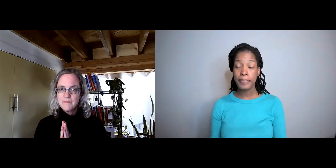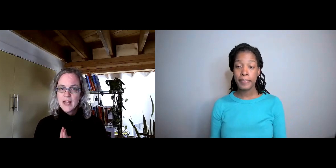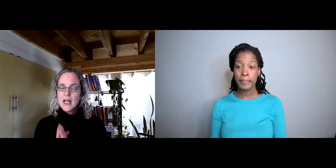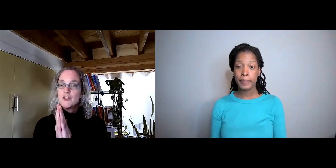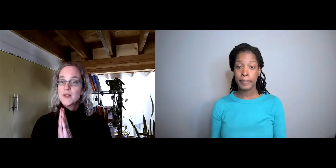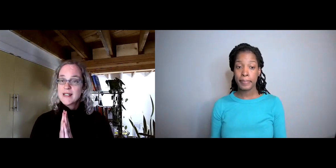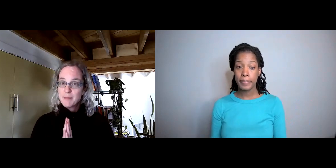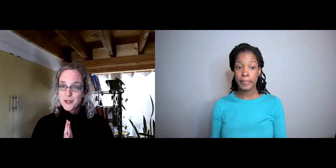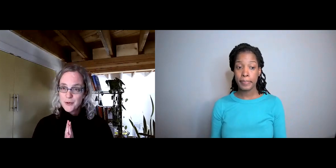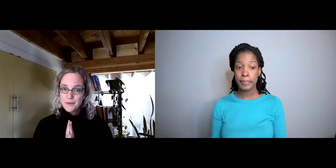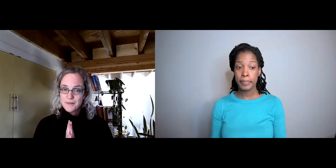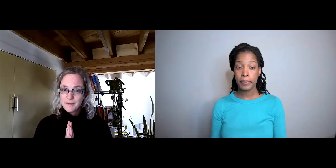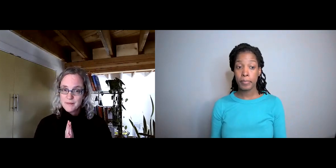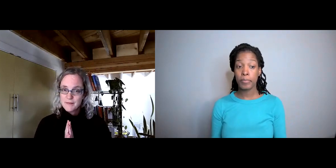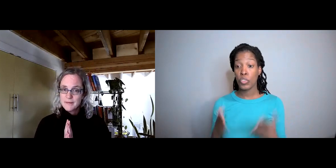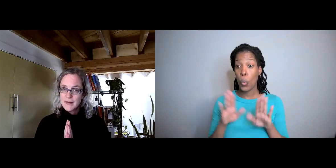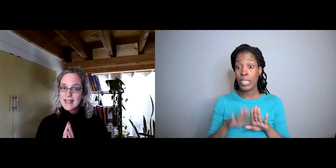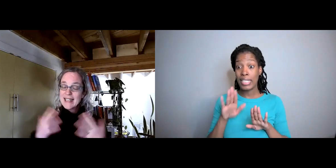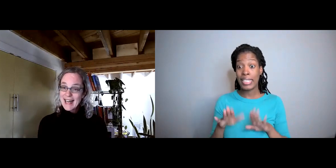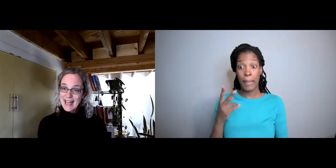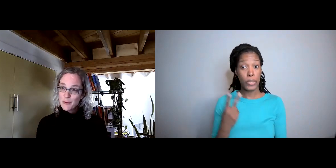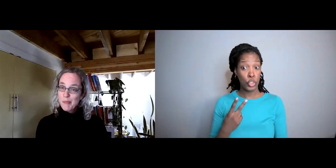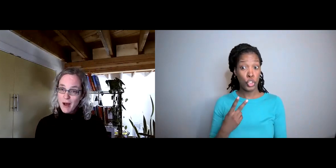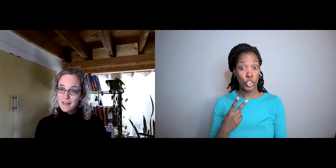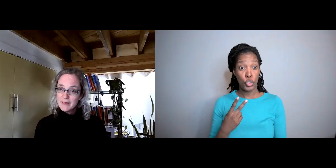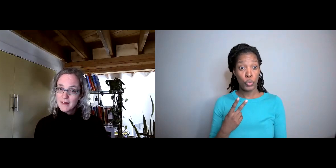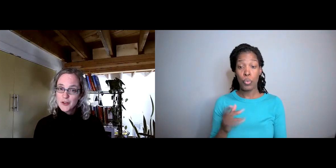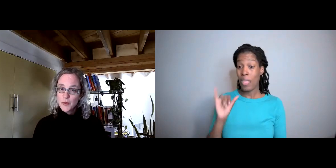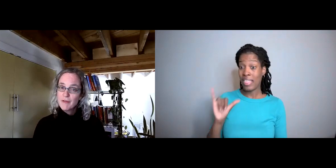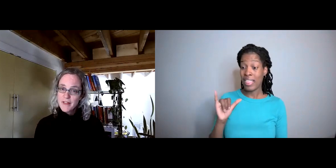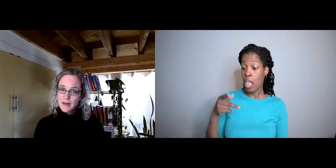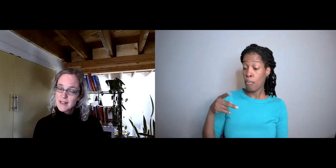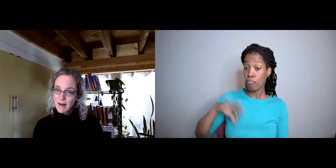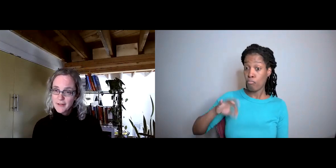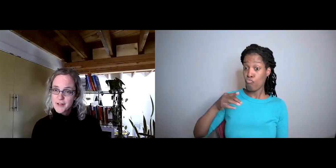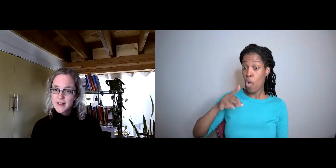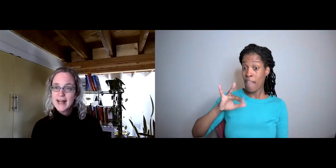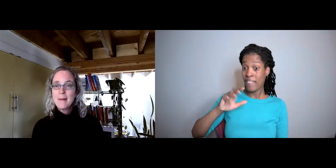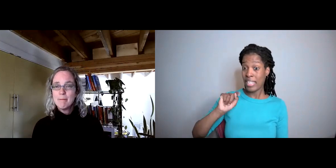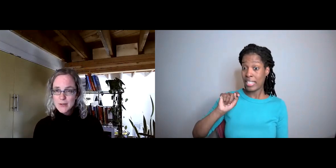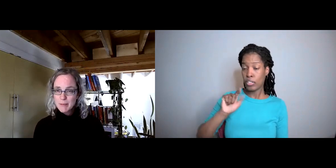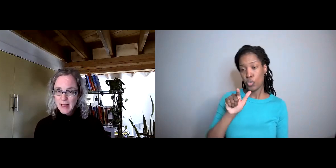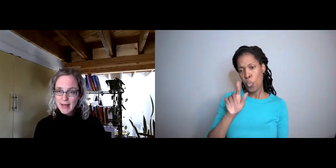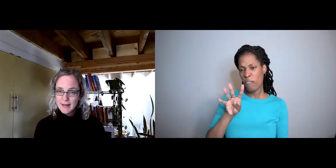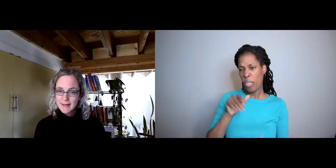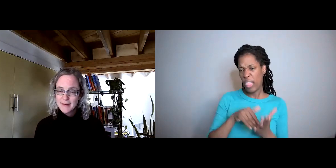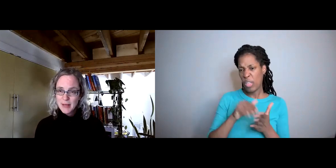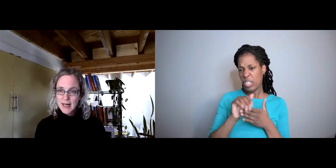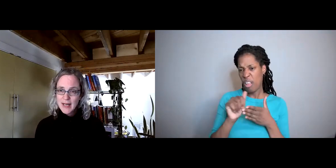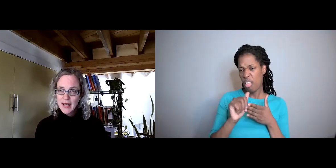So with step 2, I kick that annual profit of $24,000, and I multiply it by 0.9235